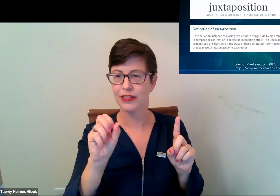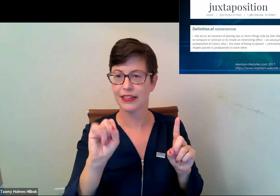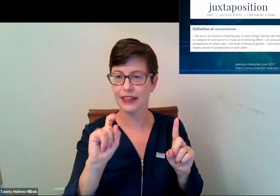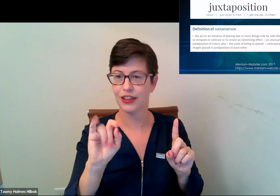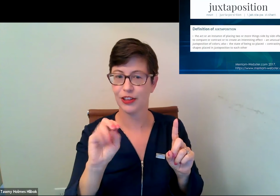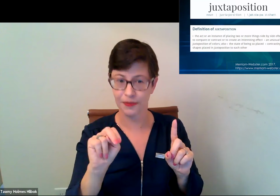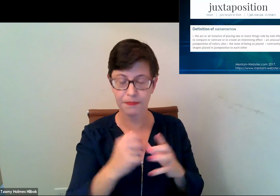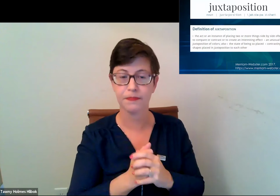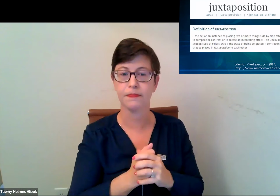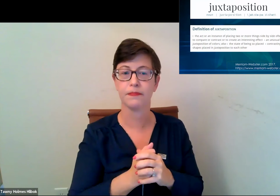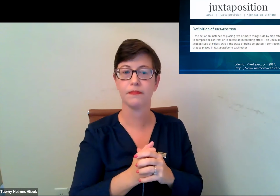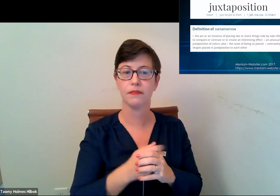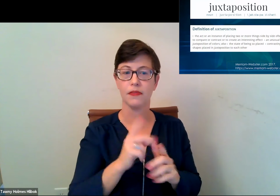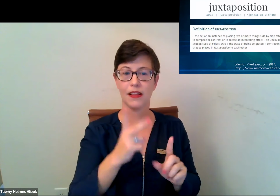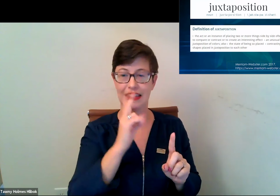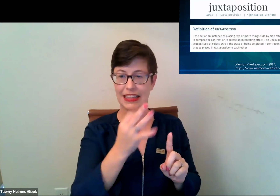This is the definition for the term juxtaposition.